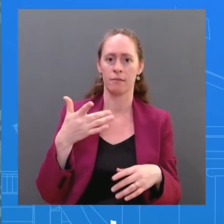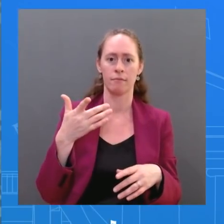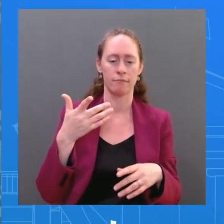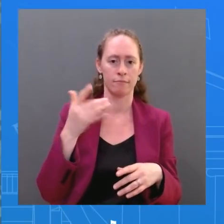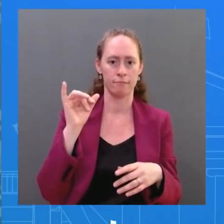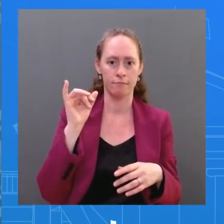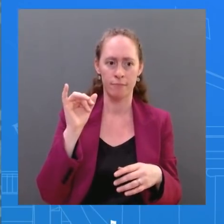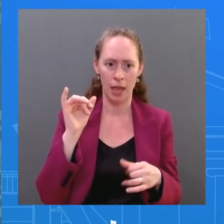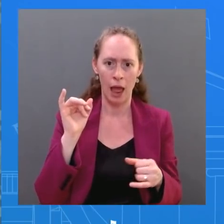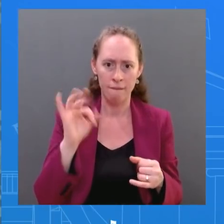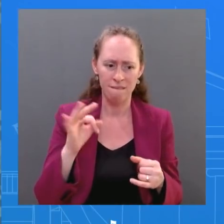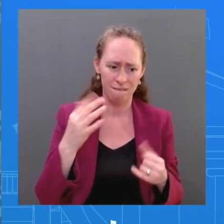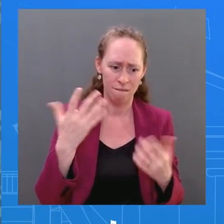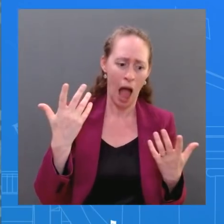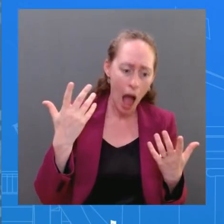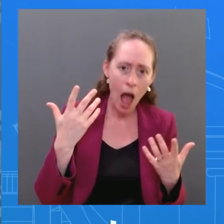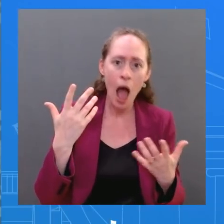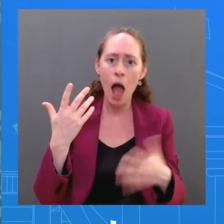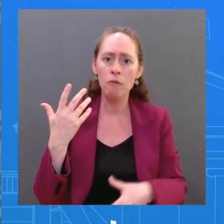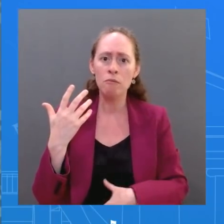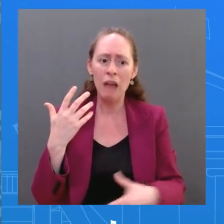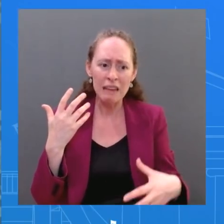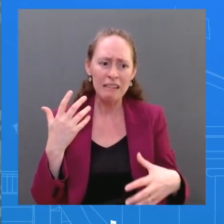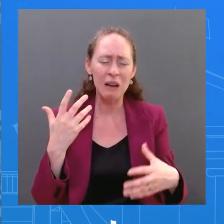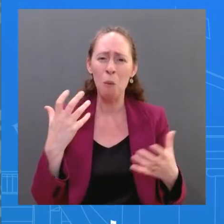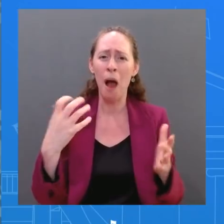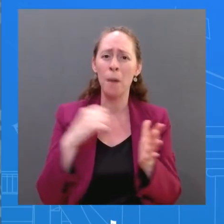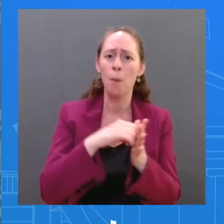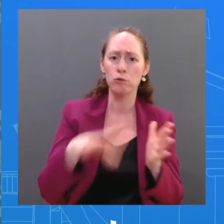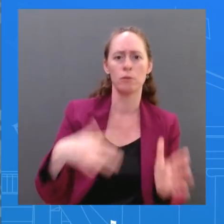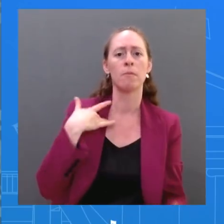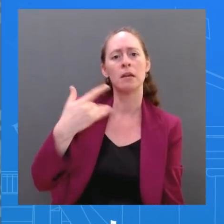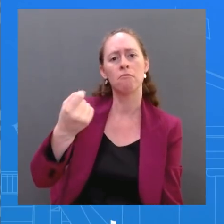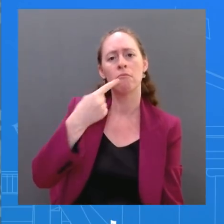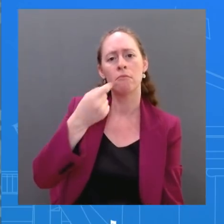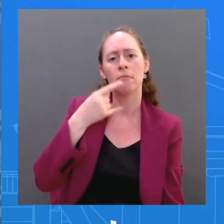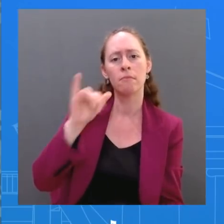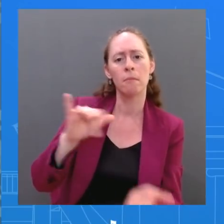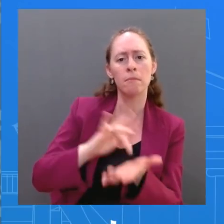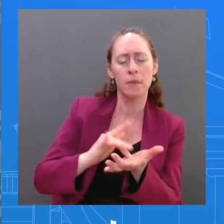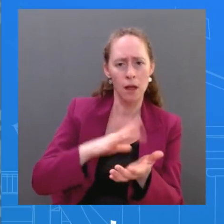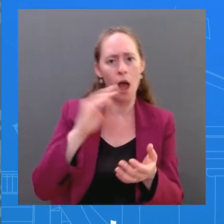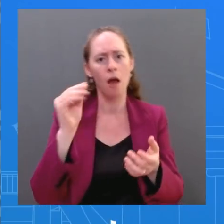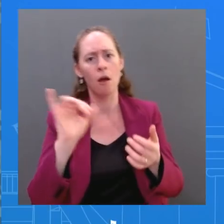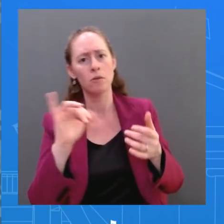And also, women who have to travel as well, making sure that DOJ protect their rights.